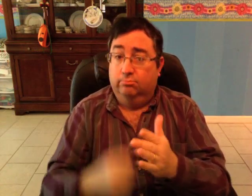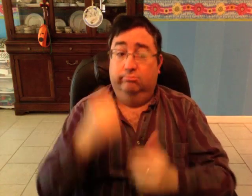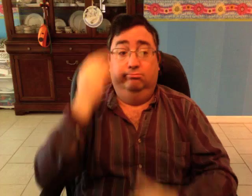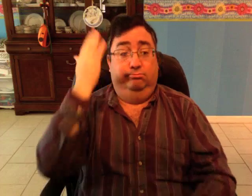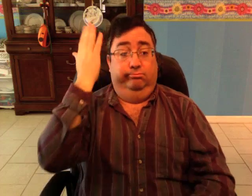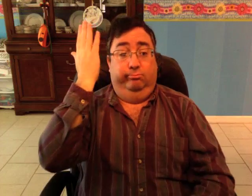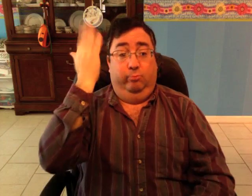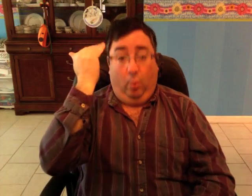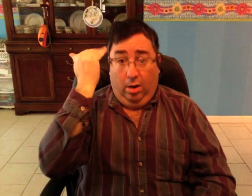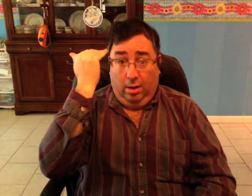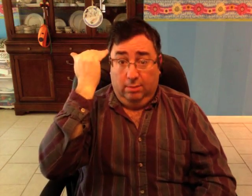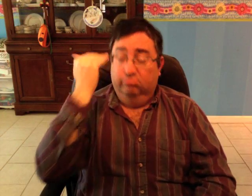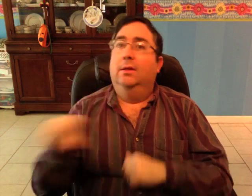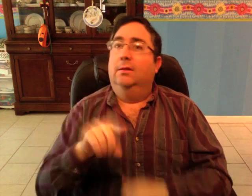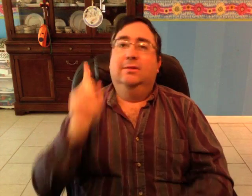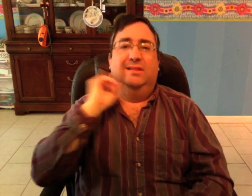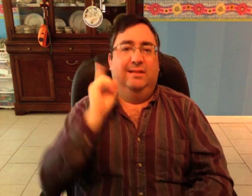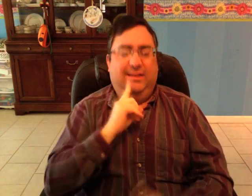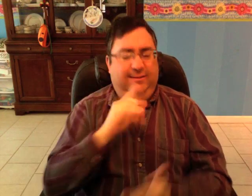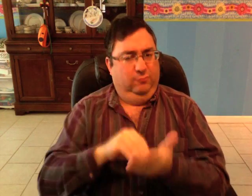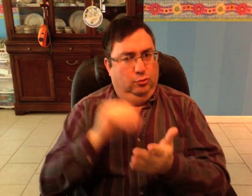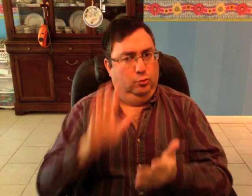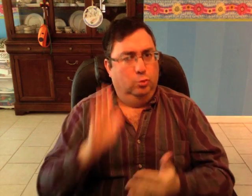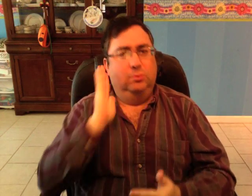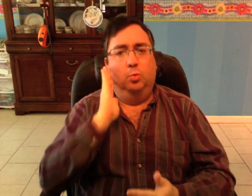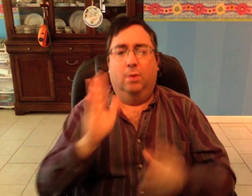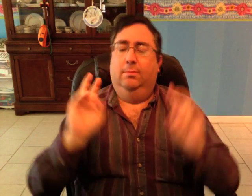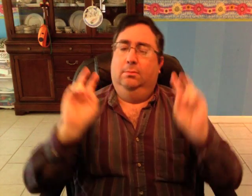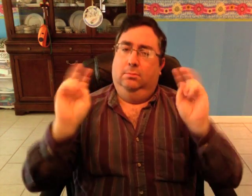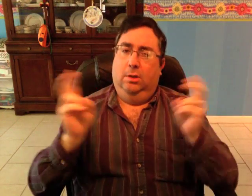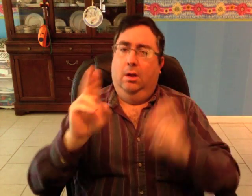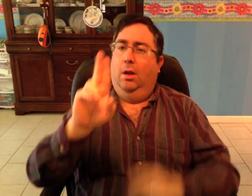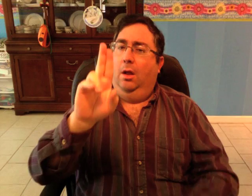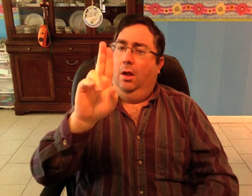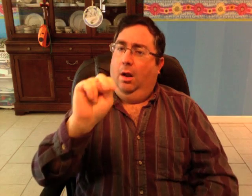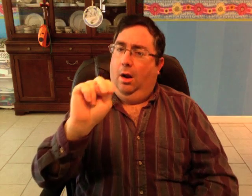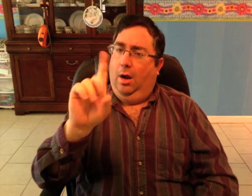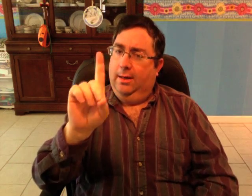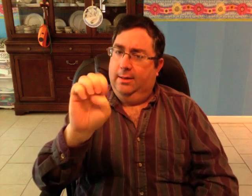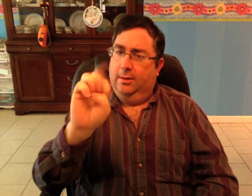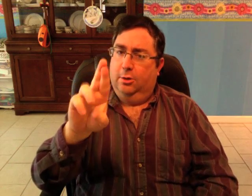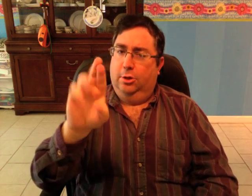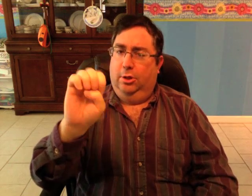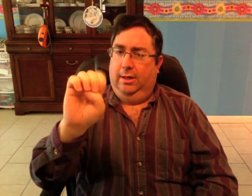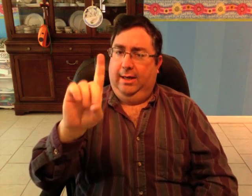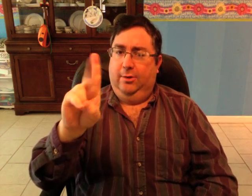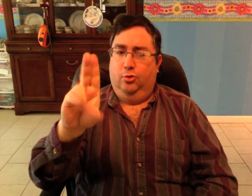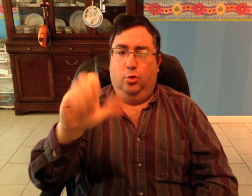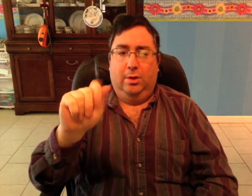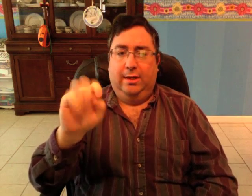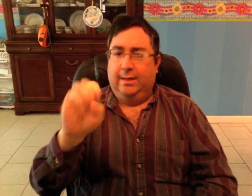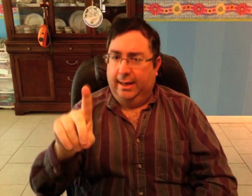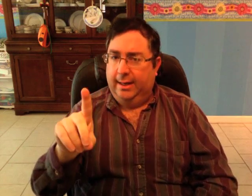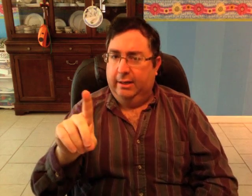because these Deaf students will be "undereducated",